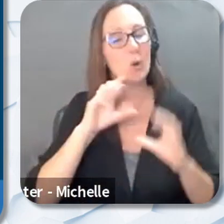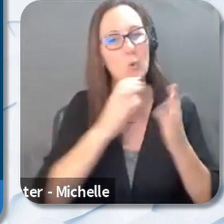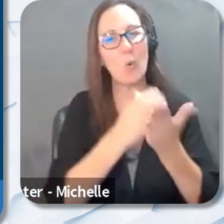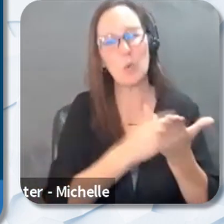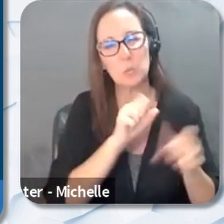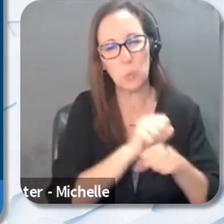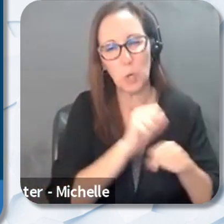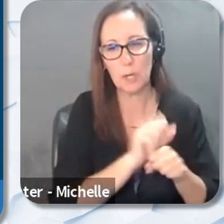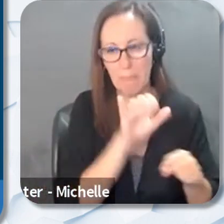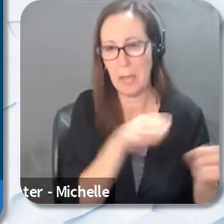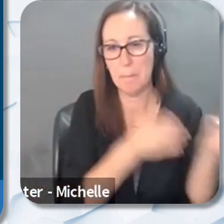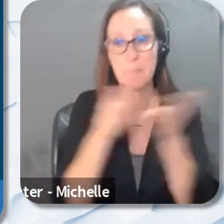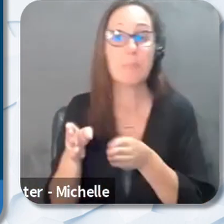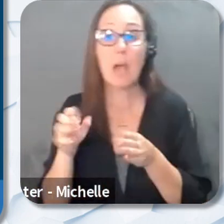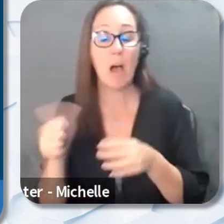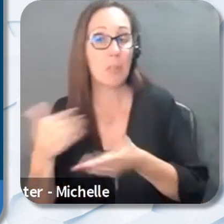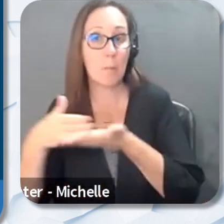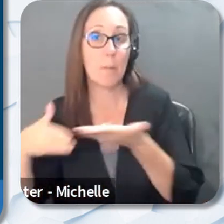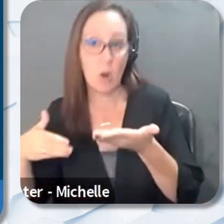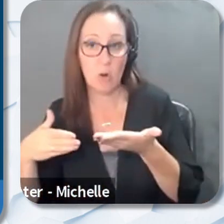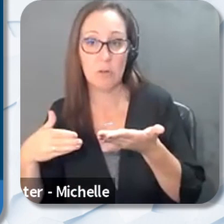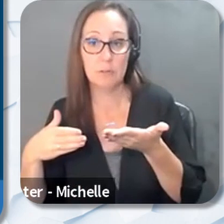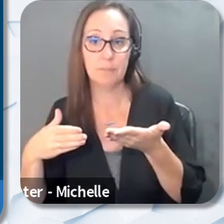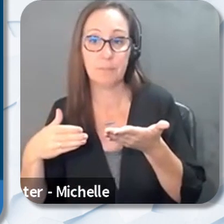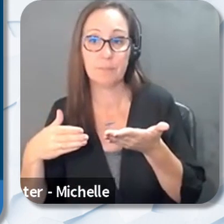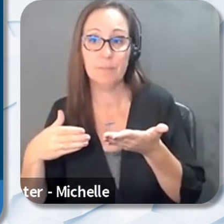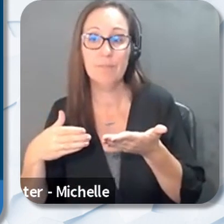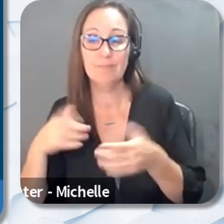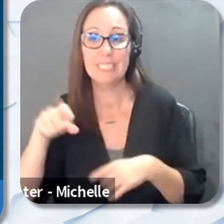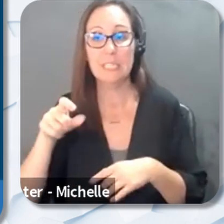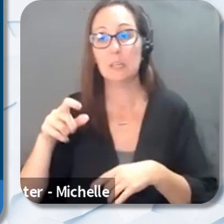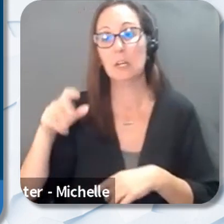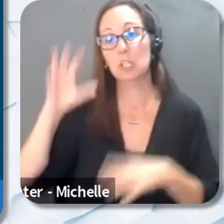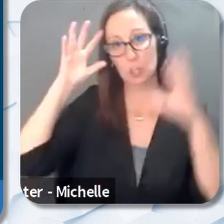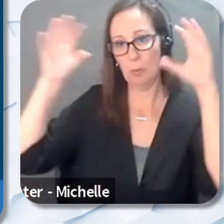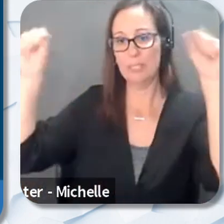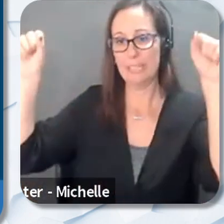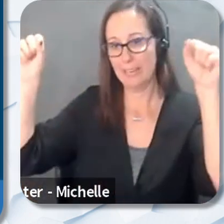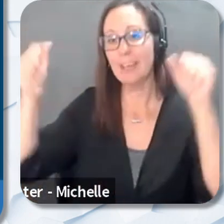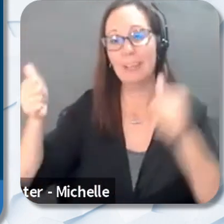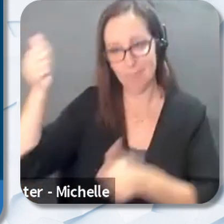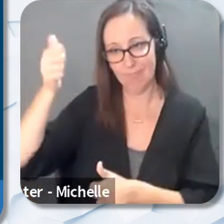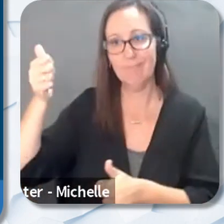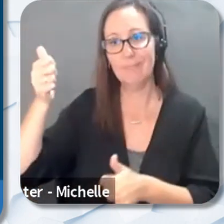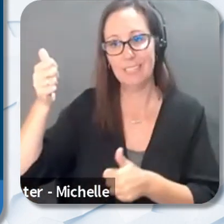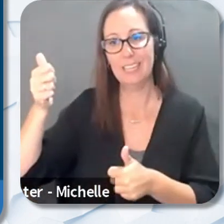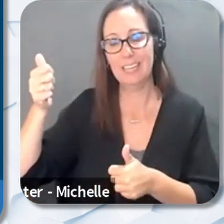other piece, I would say is that, having your superintendent stand in the gap and having the